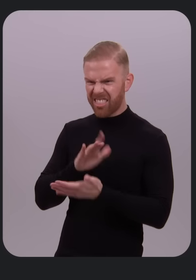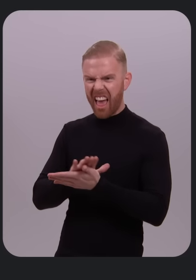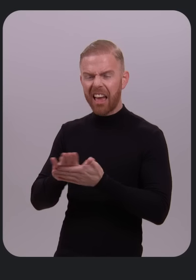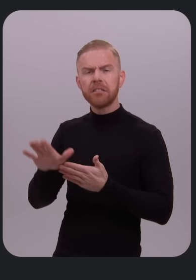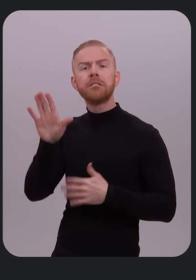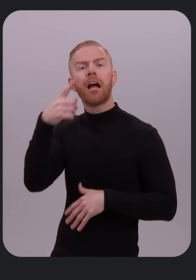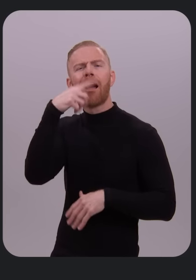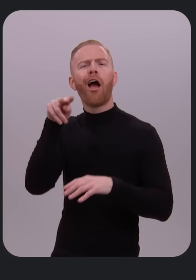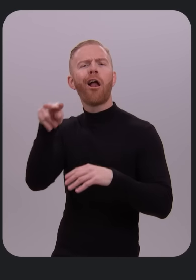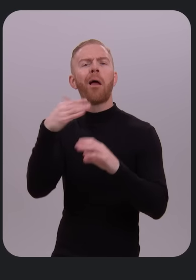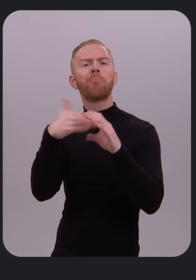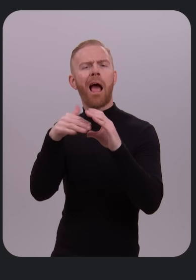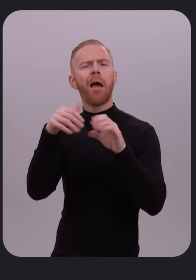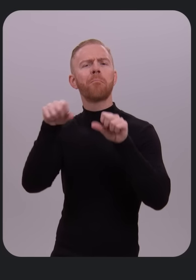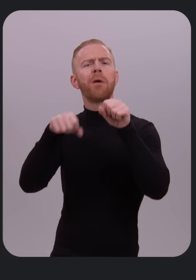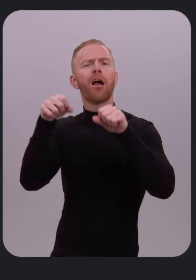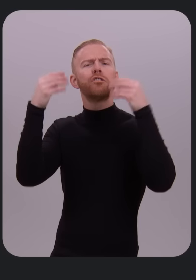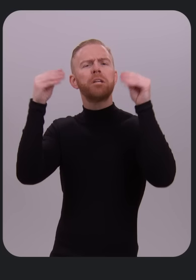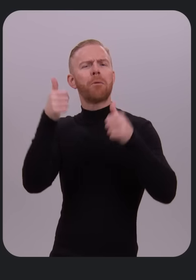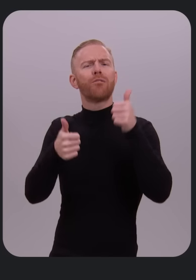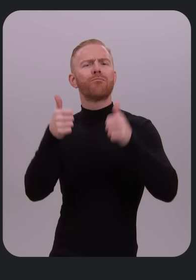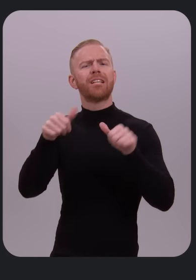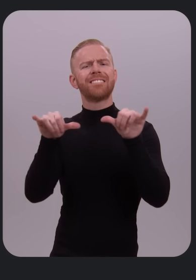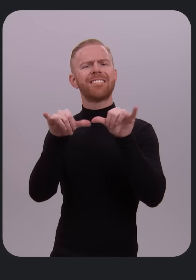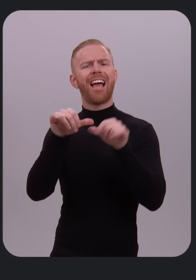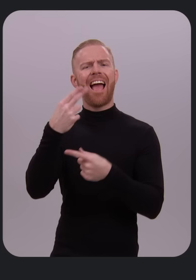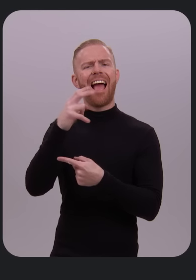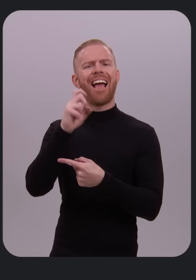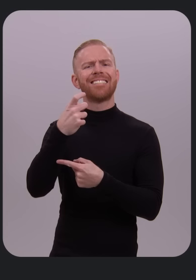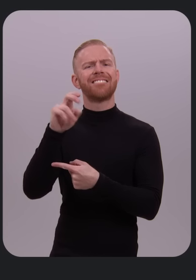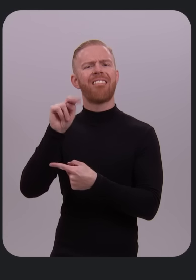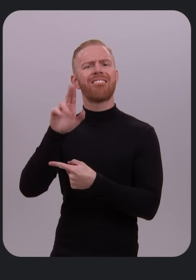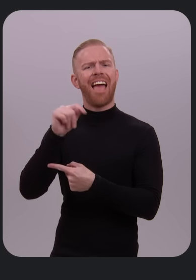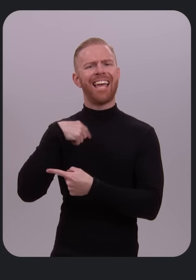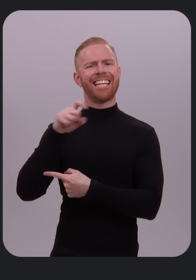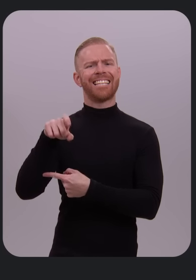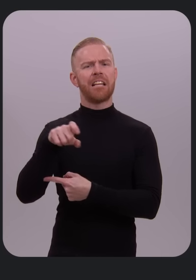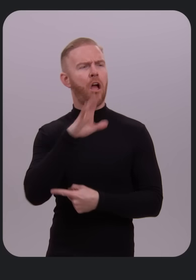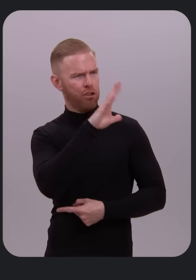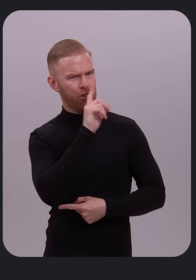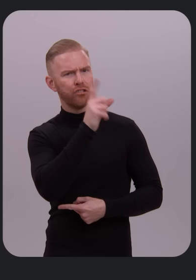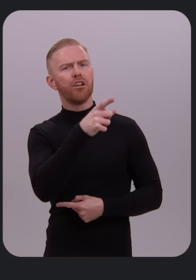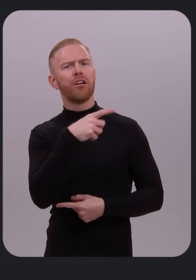and find which size hex nut I need? Sure. According to the email from Bicycle Habitat,